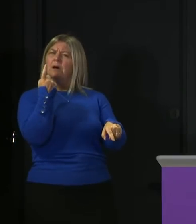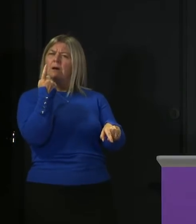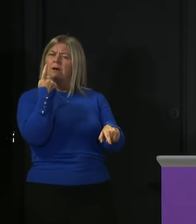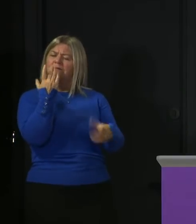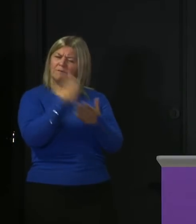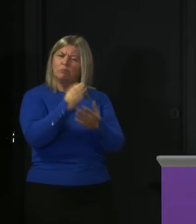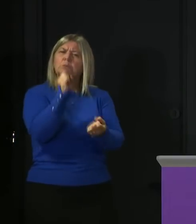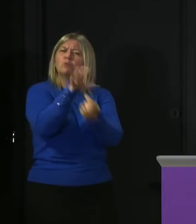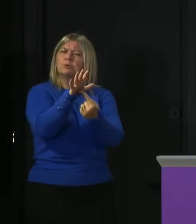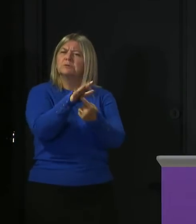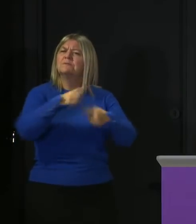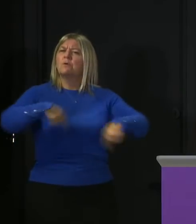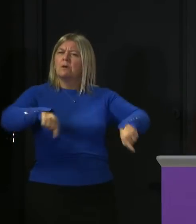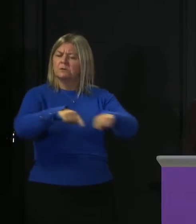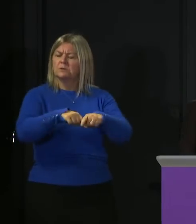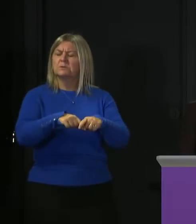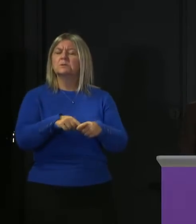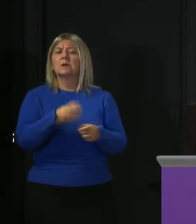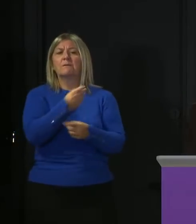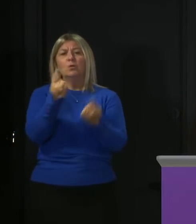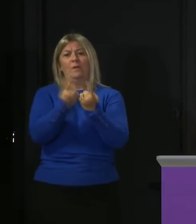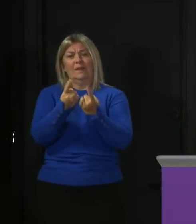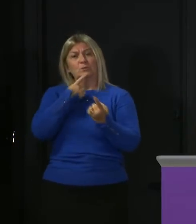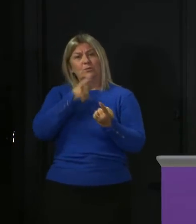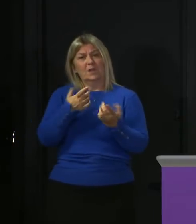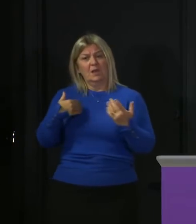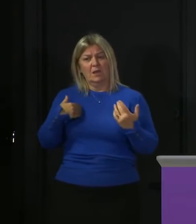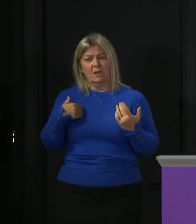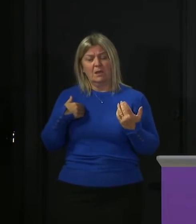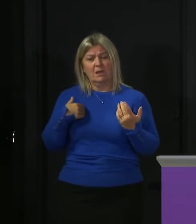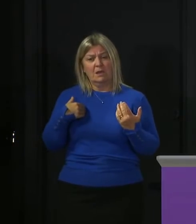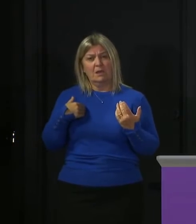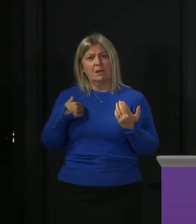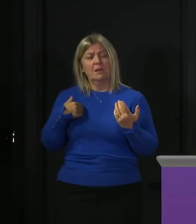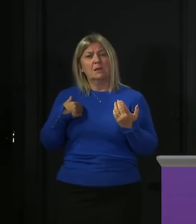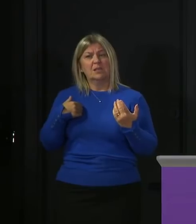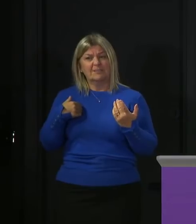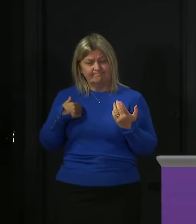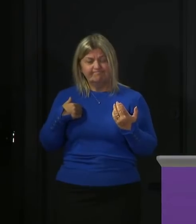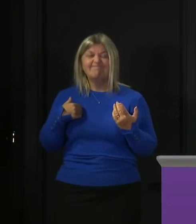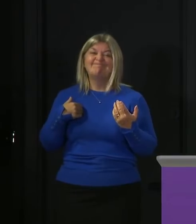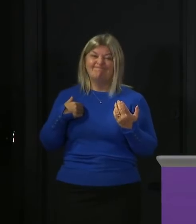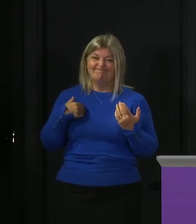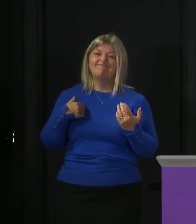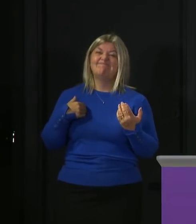thinking. A couple of points I would make. Firstly, there has been a gendered impact